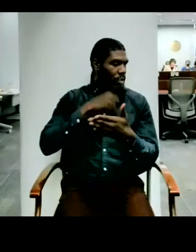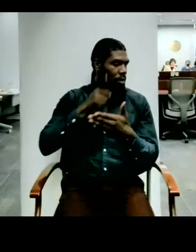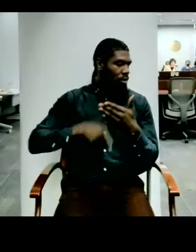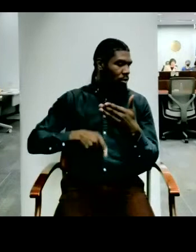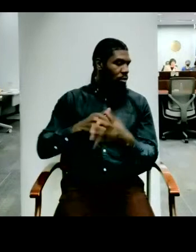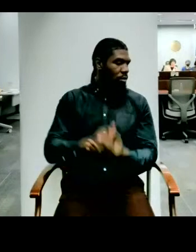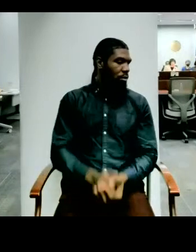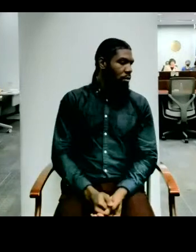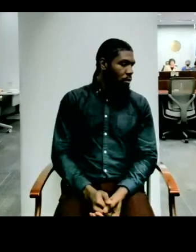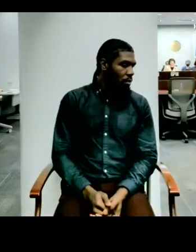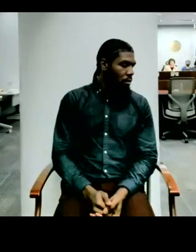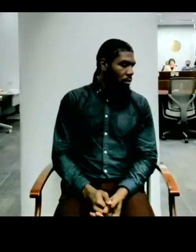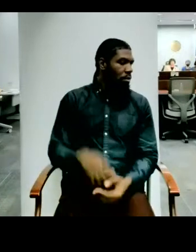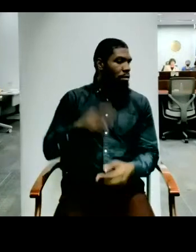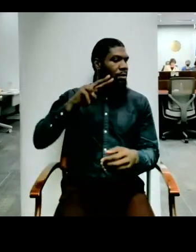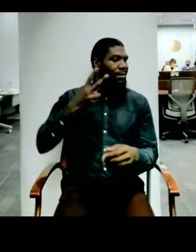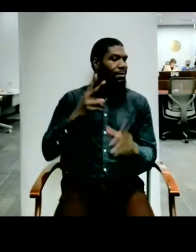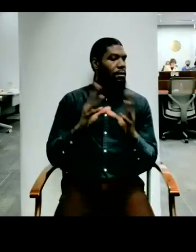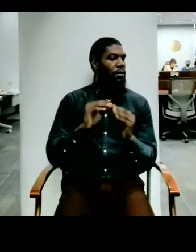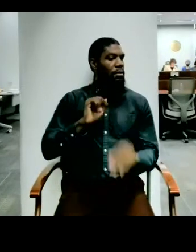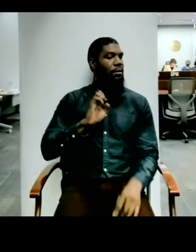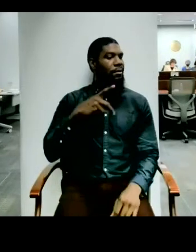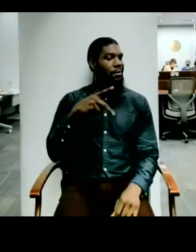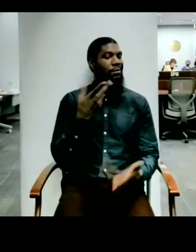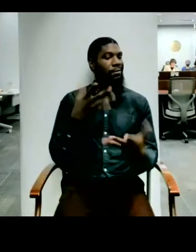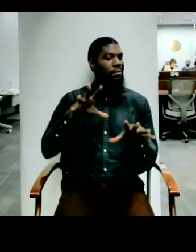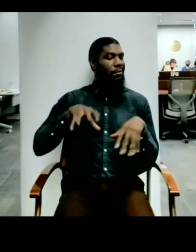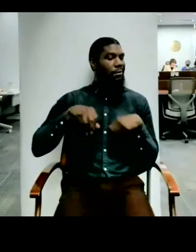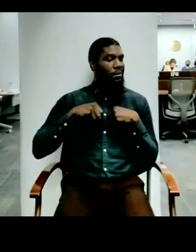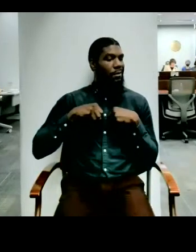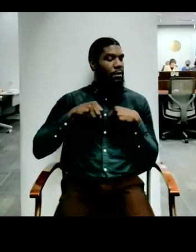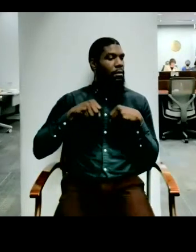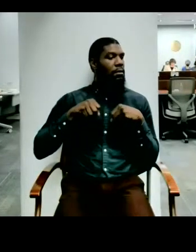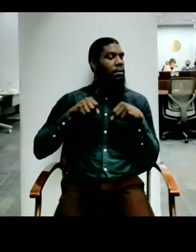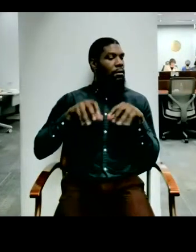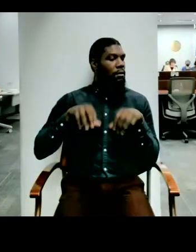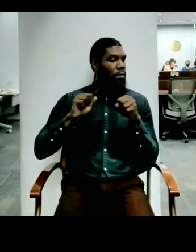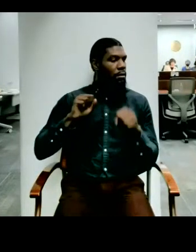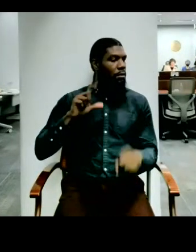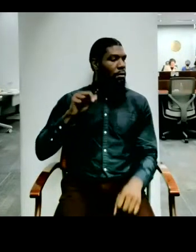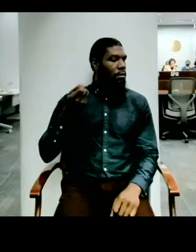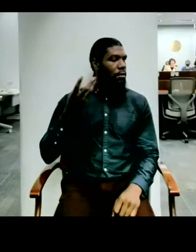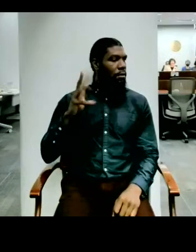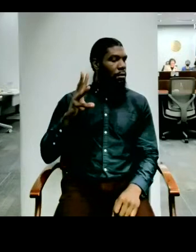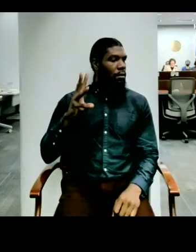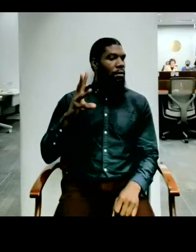Our second SEP was adopted in 2016 and covered the last five years and